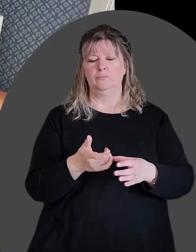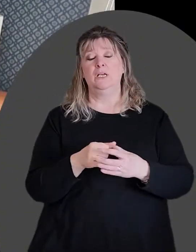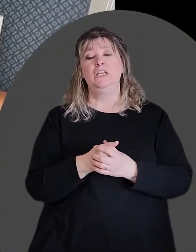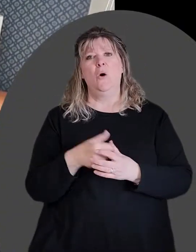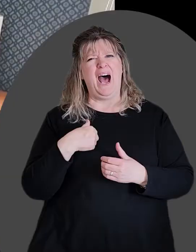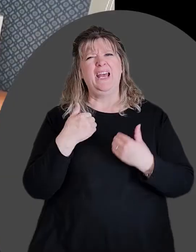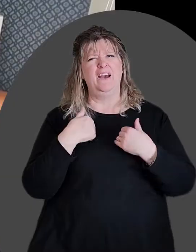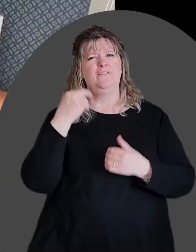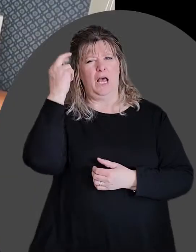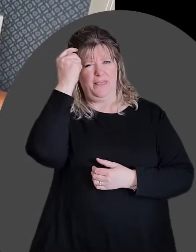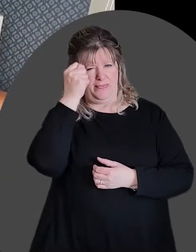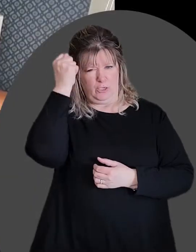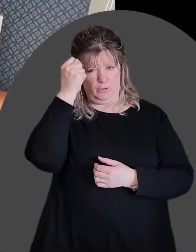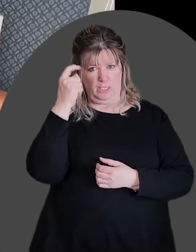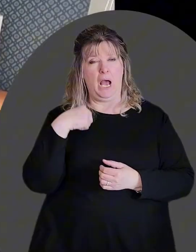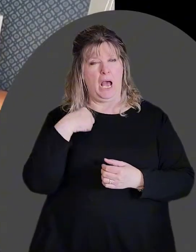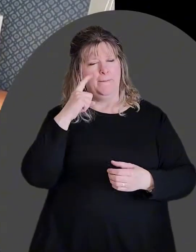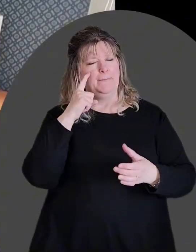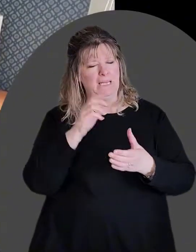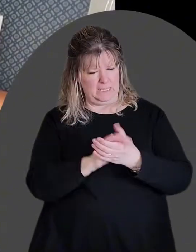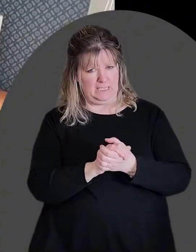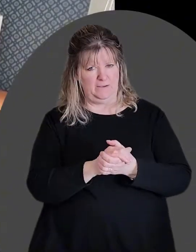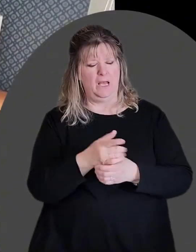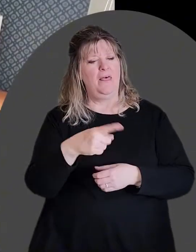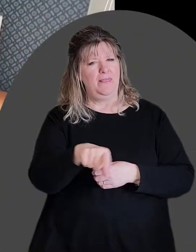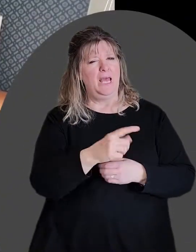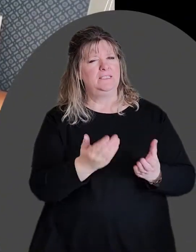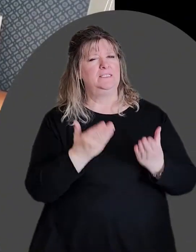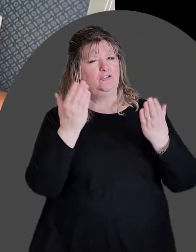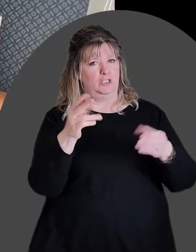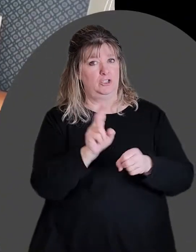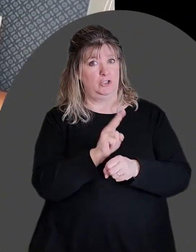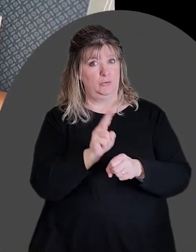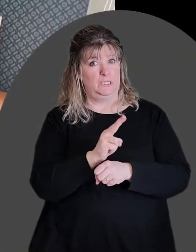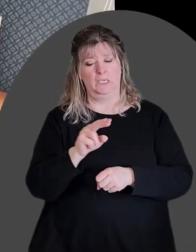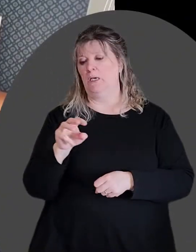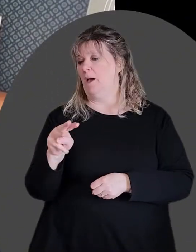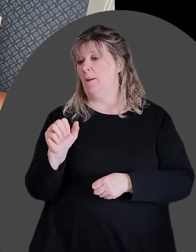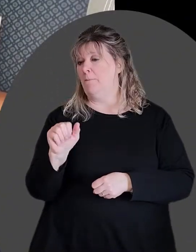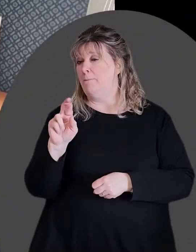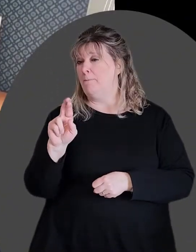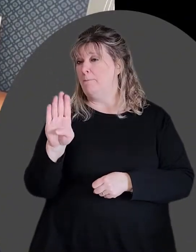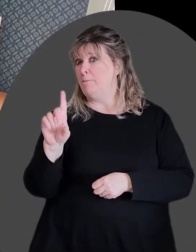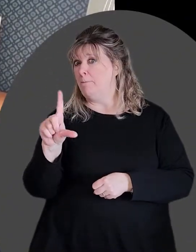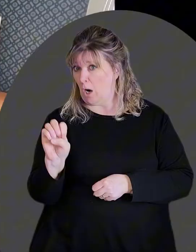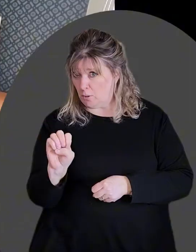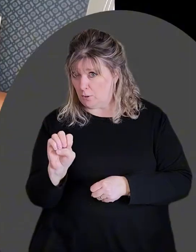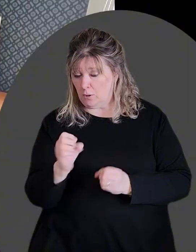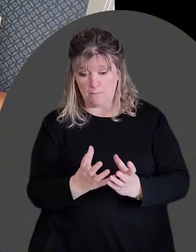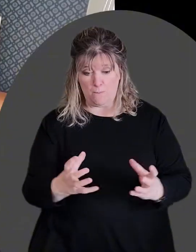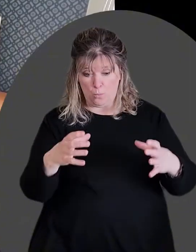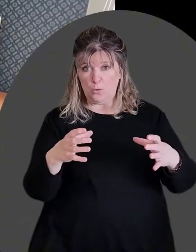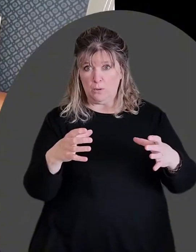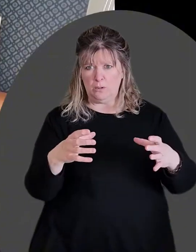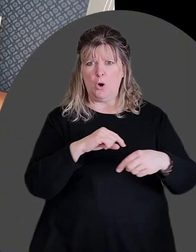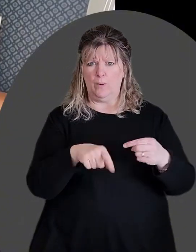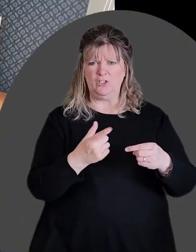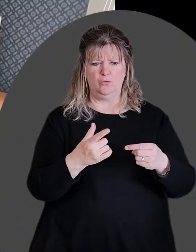I believe that they suggested using a marble mortar because when you cut open a black walnut